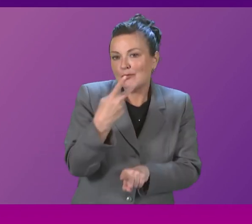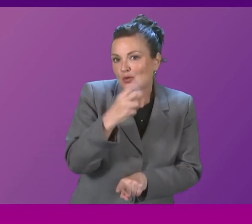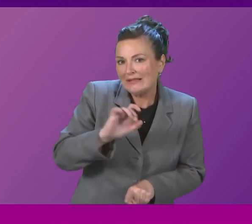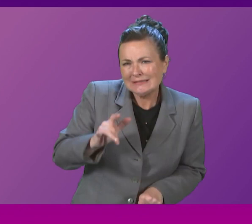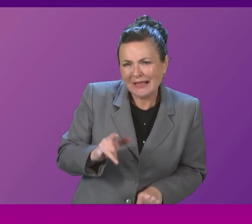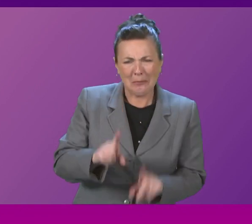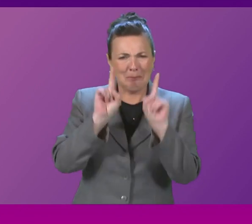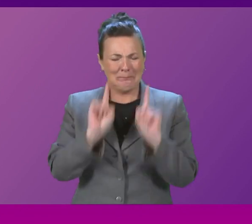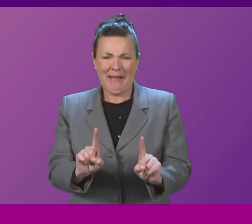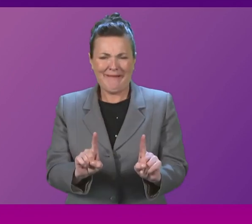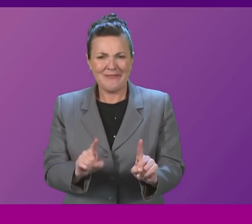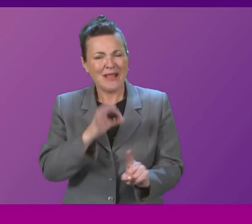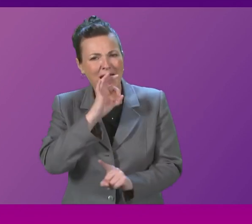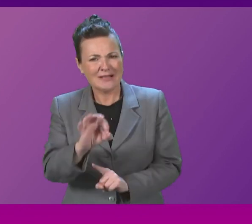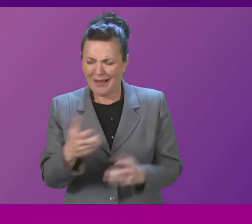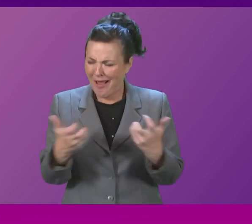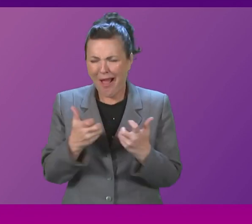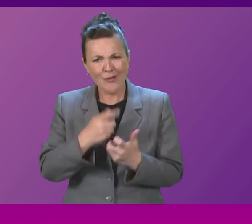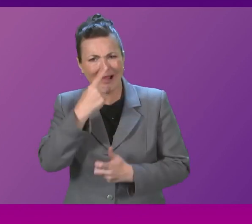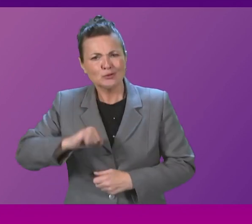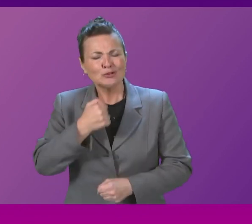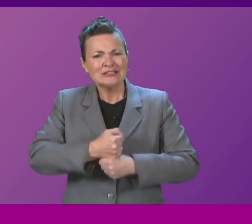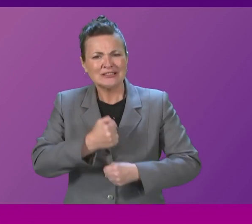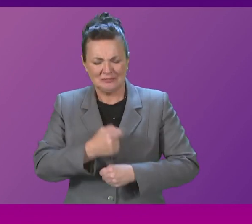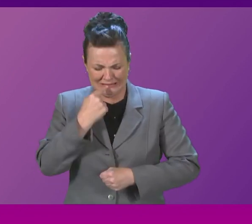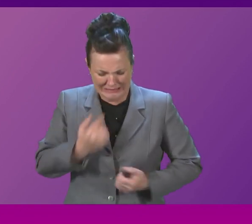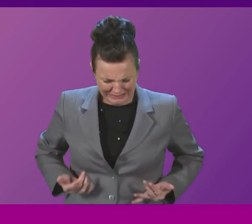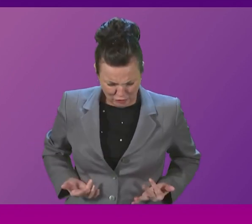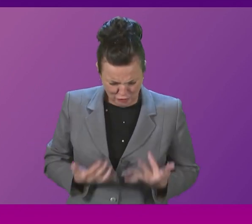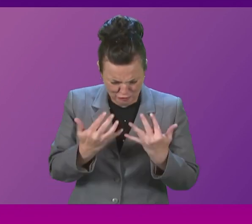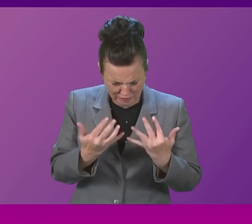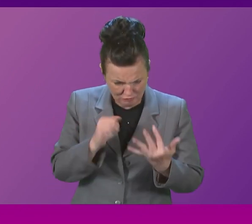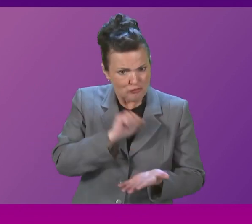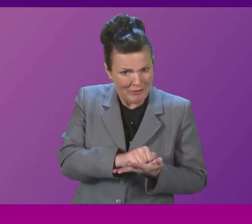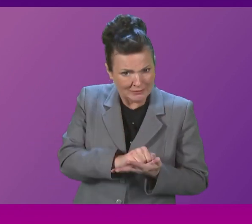How can the Scottish Government confidently say that the figure was correct in 2010 when